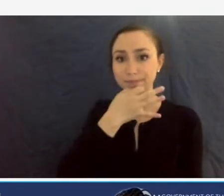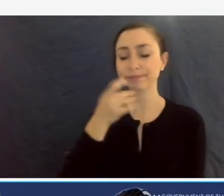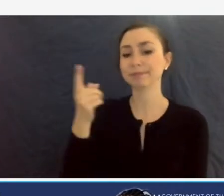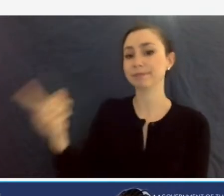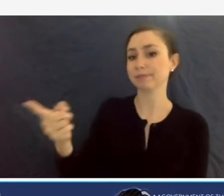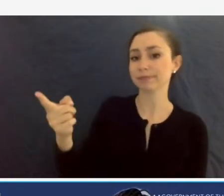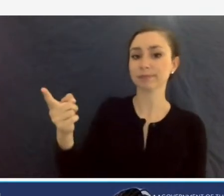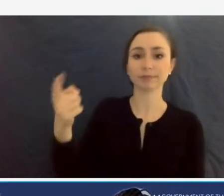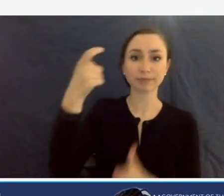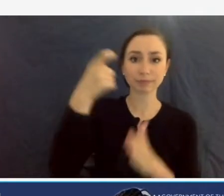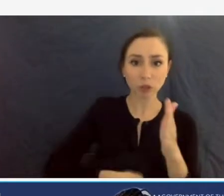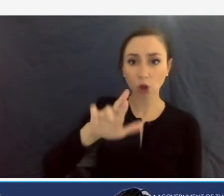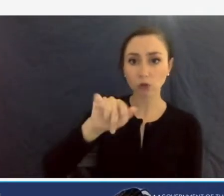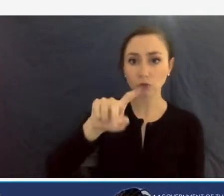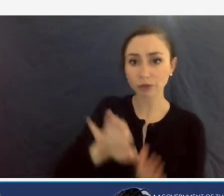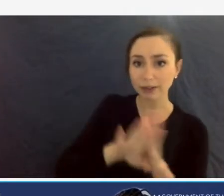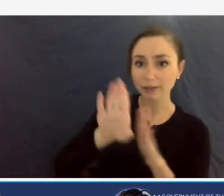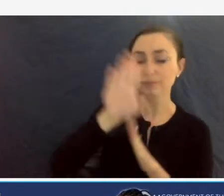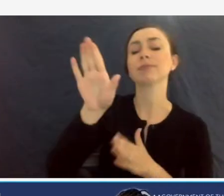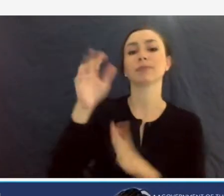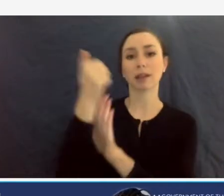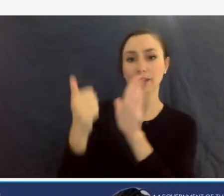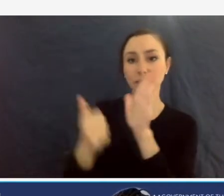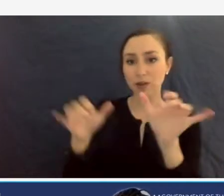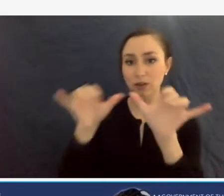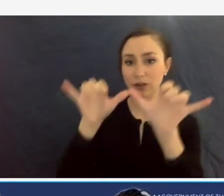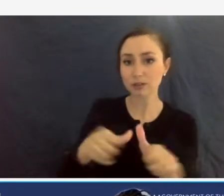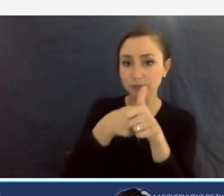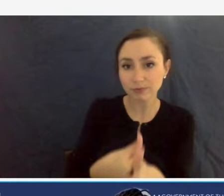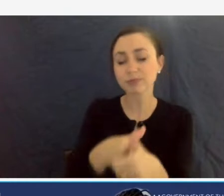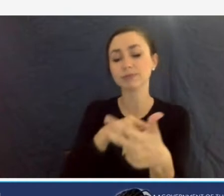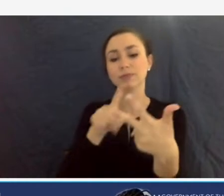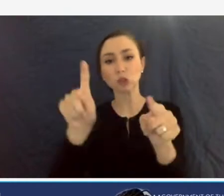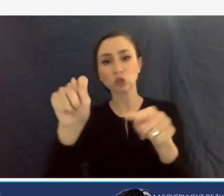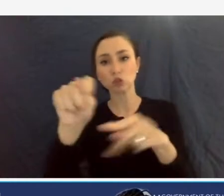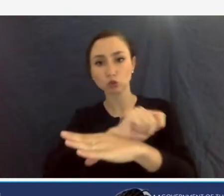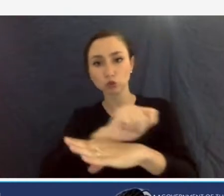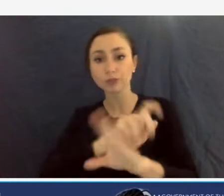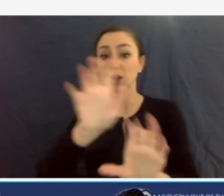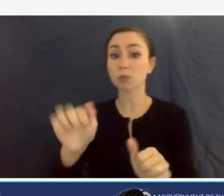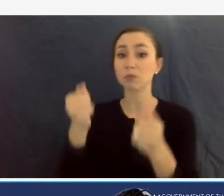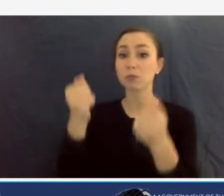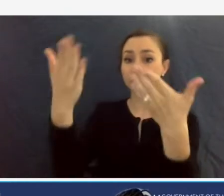accounting system compliance and training she provides consultant audit services to various